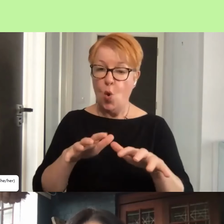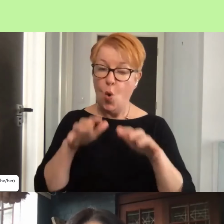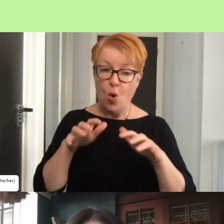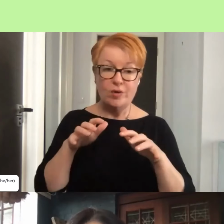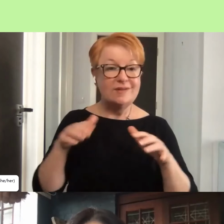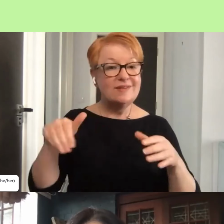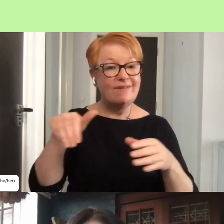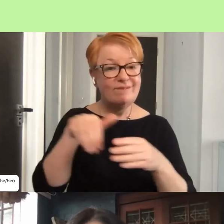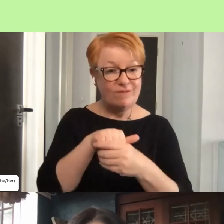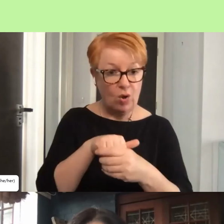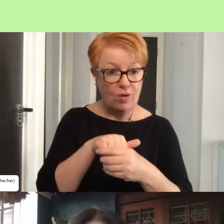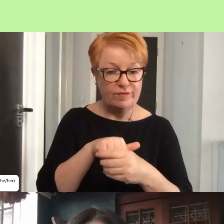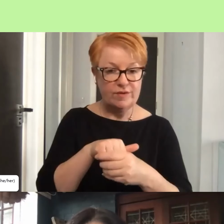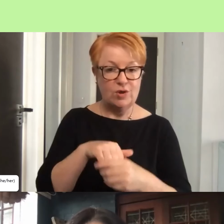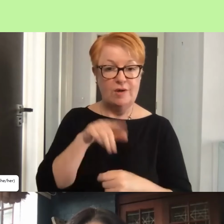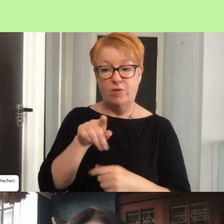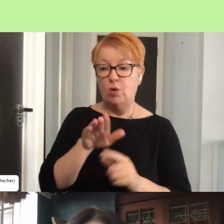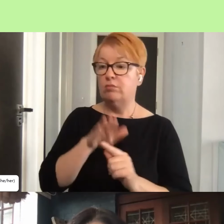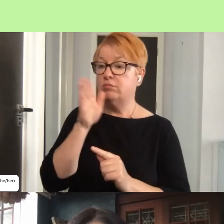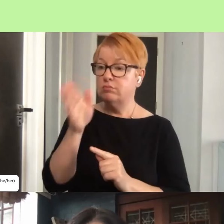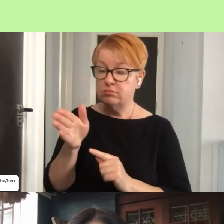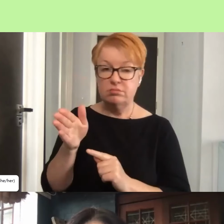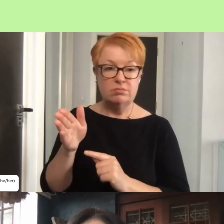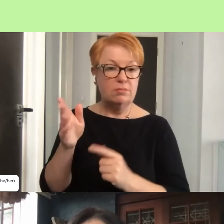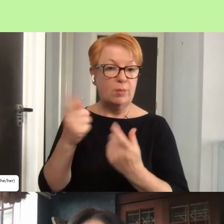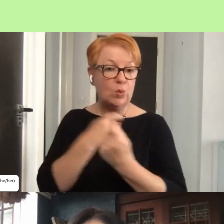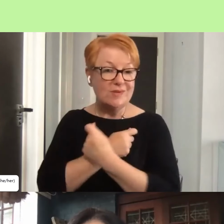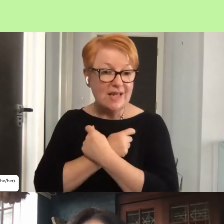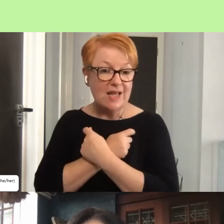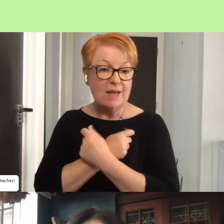museum or going into an art institution, even paying for it,